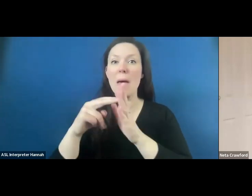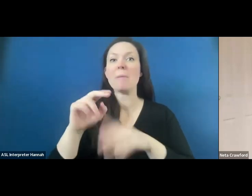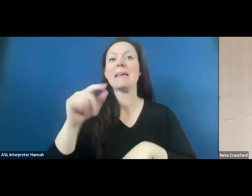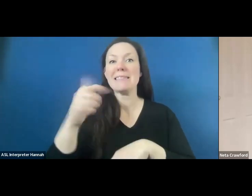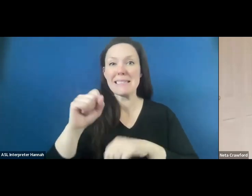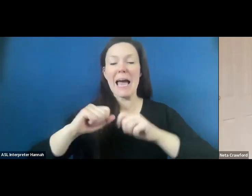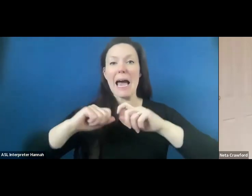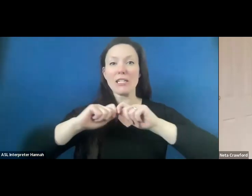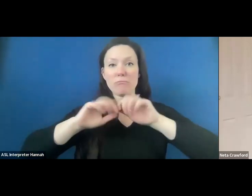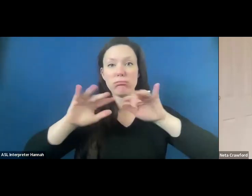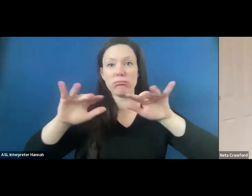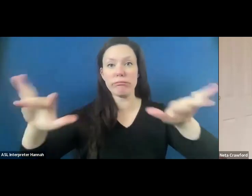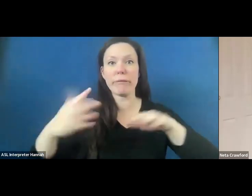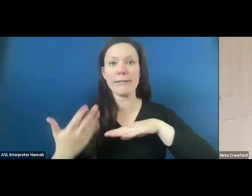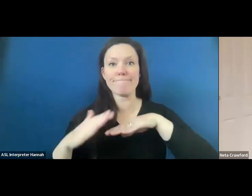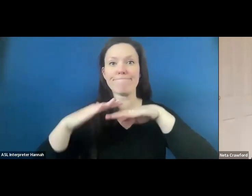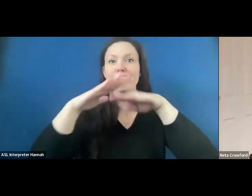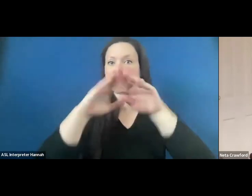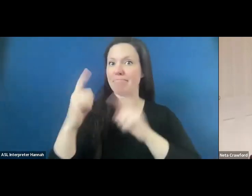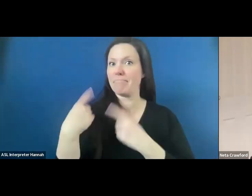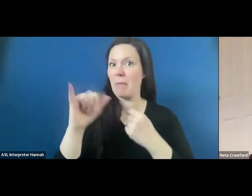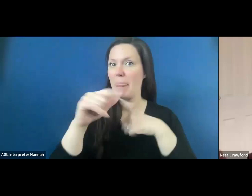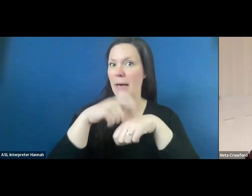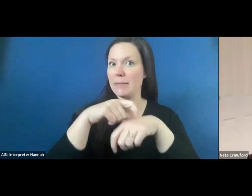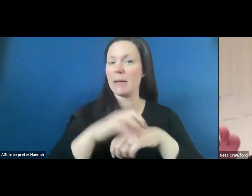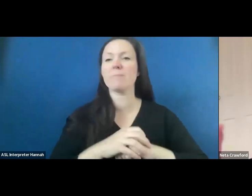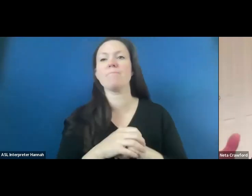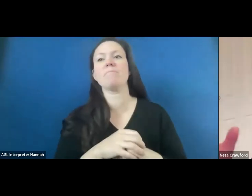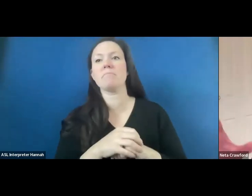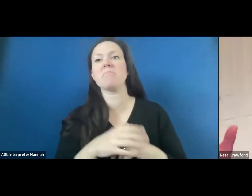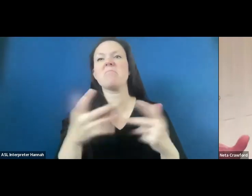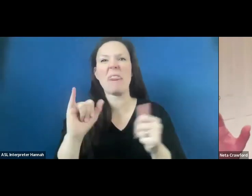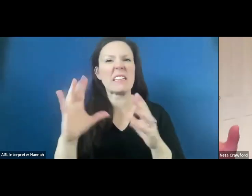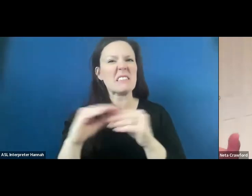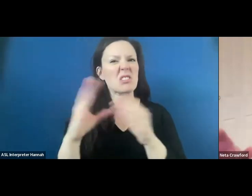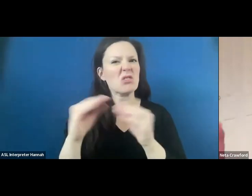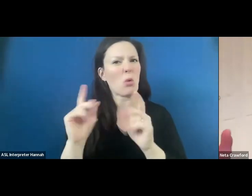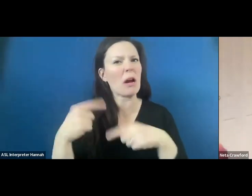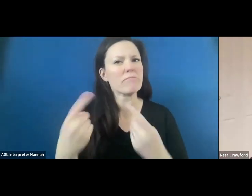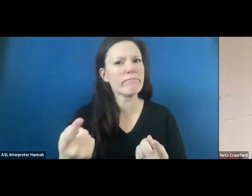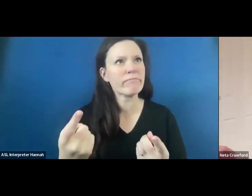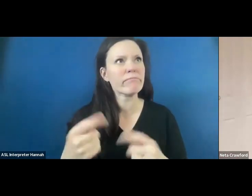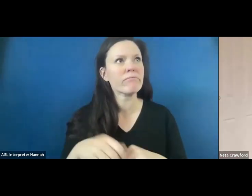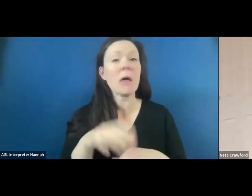But I want to suggest that that's sort of yes, that's true, but there's more to it